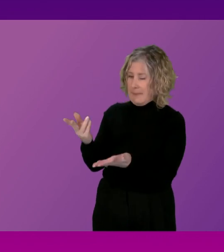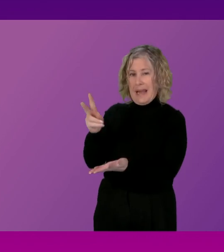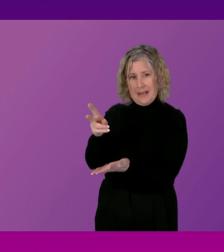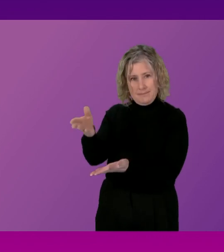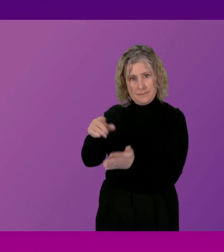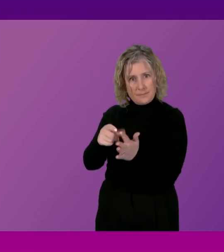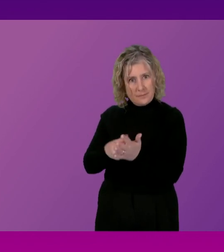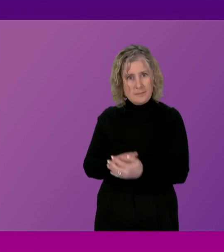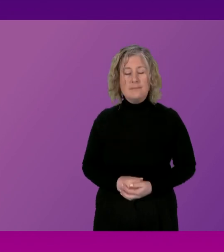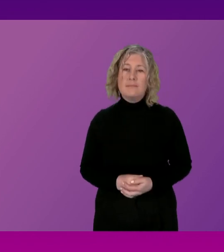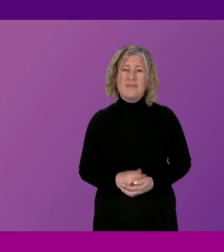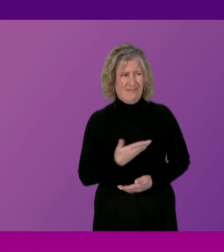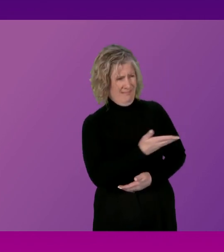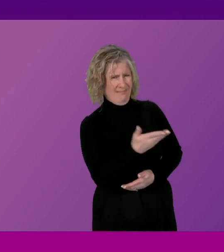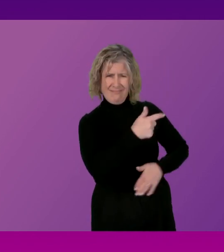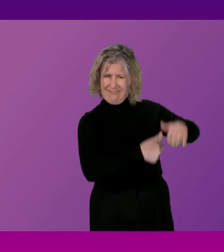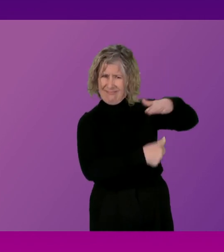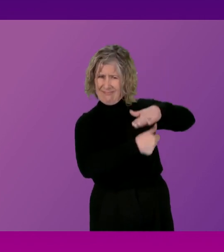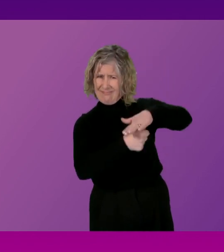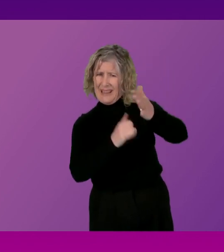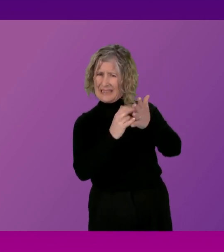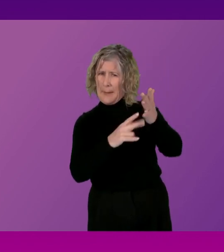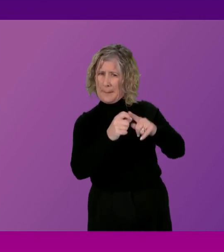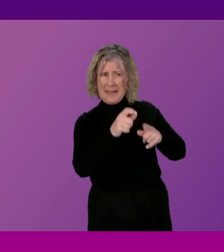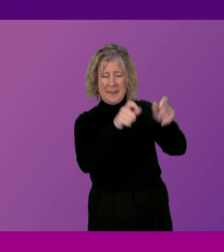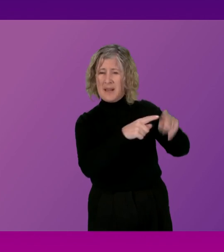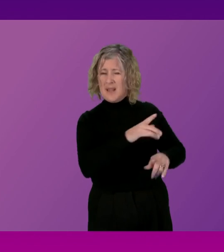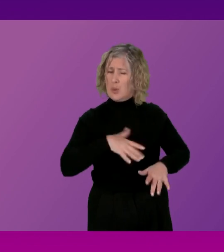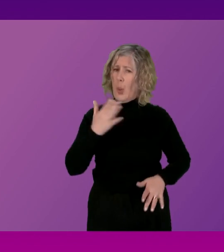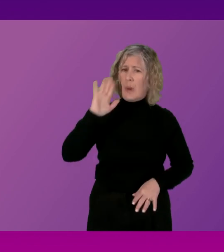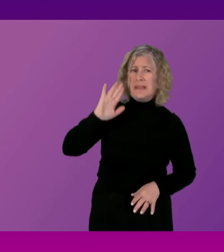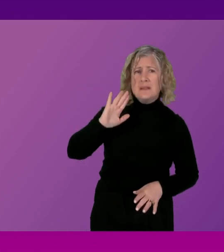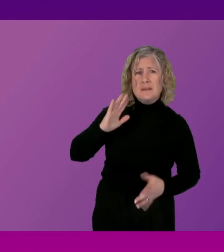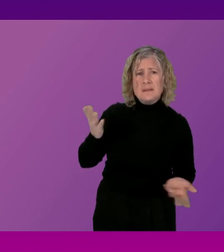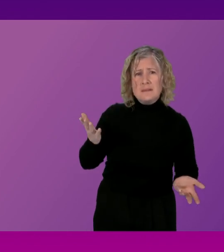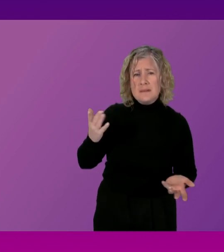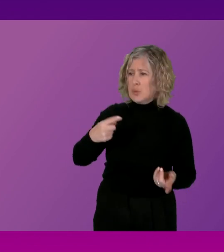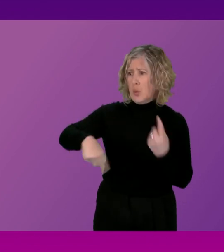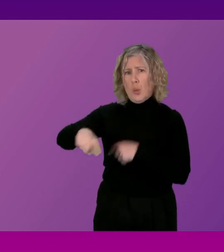Senior Government ministers in the SNP do not want to hear what grieving families think about their actions.